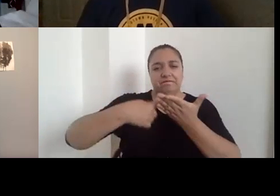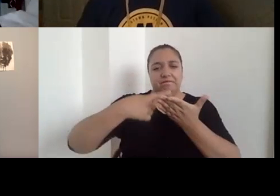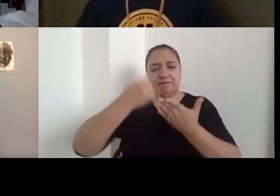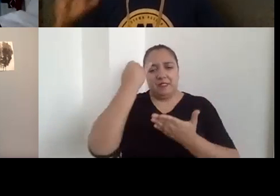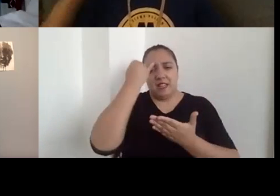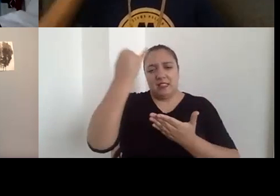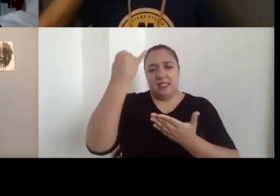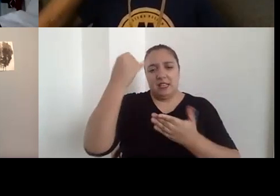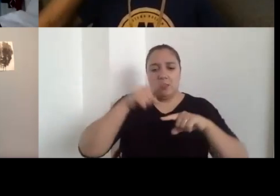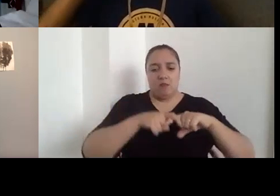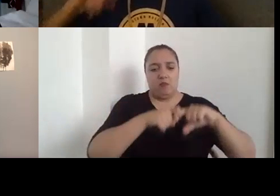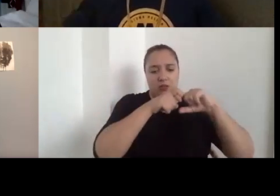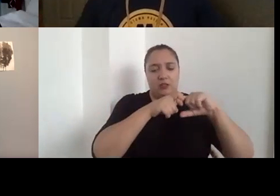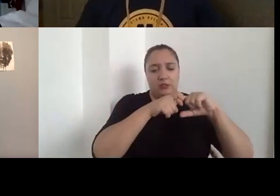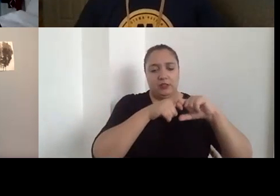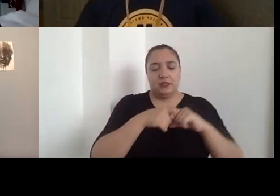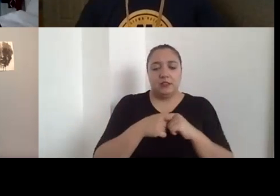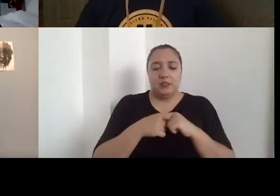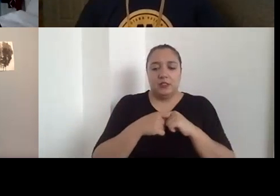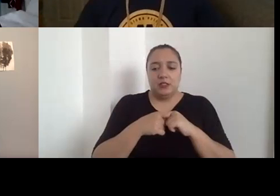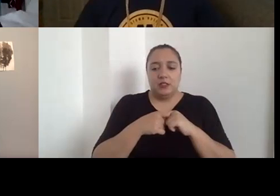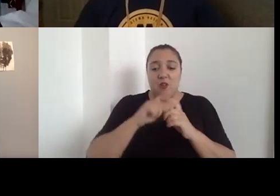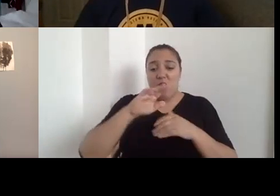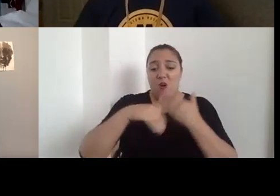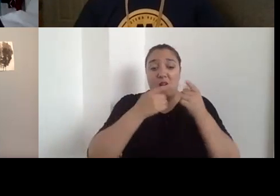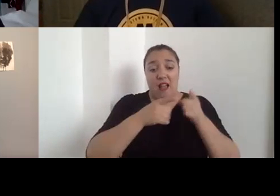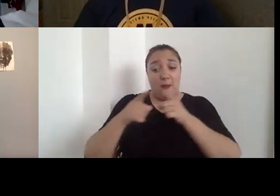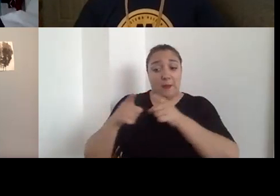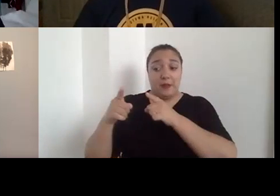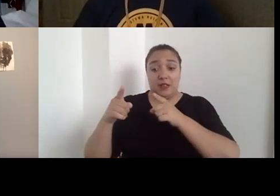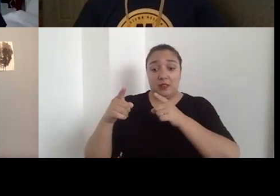now, there are three words that I use, stillness, grieving,